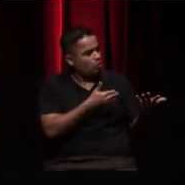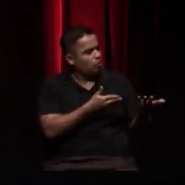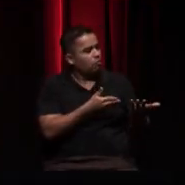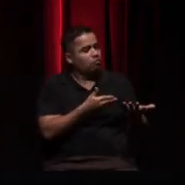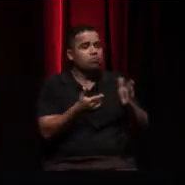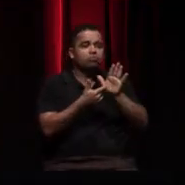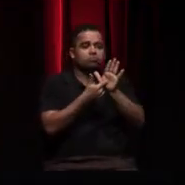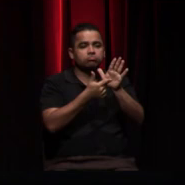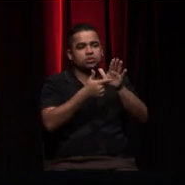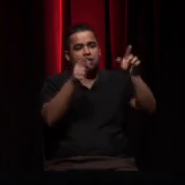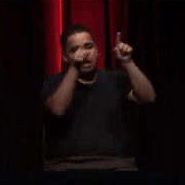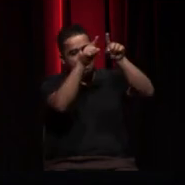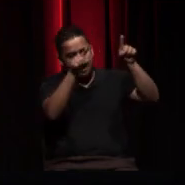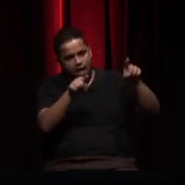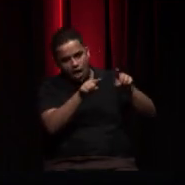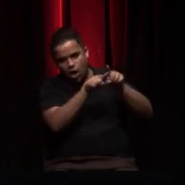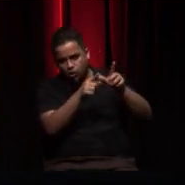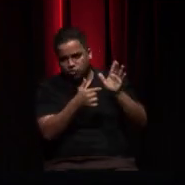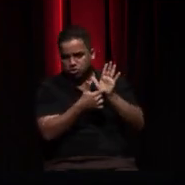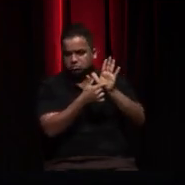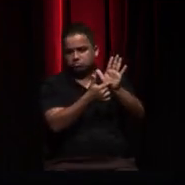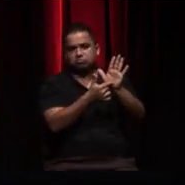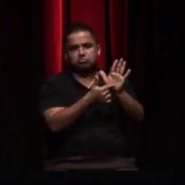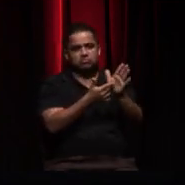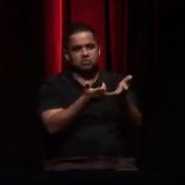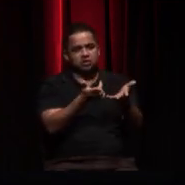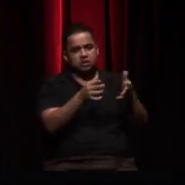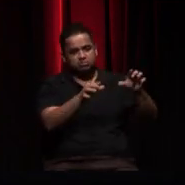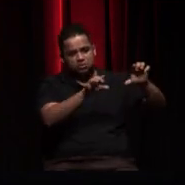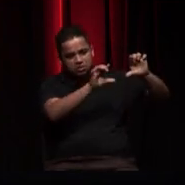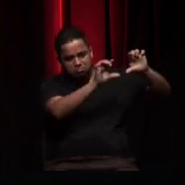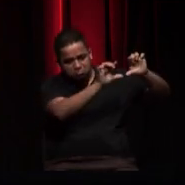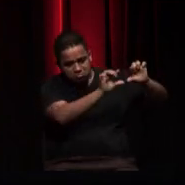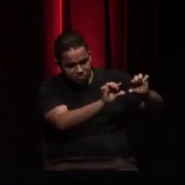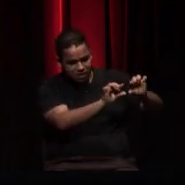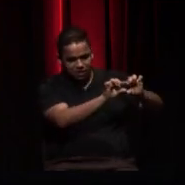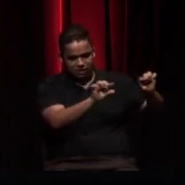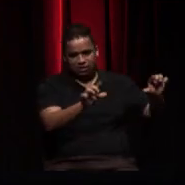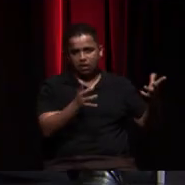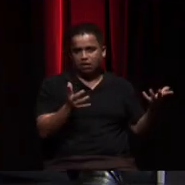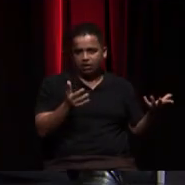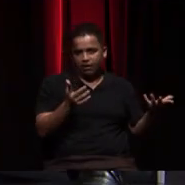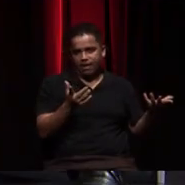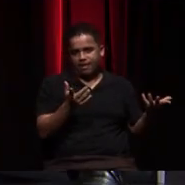“Let’s do an almost identical layout and put it here in fine print.” That is terrible, very bad.